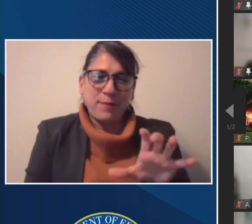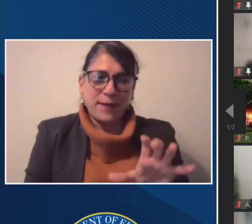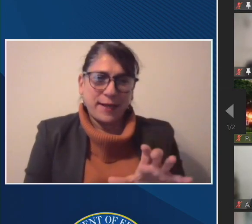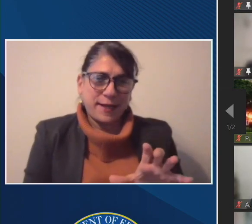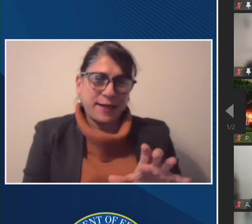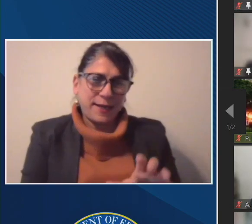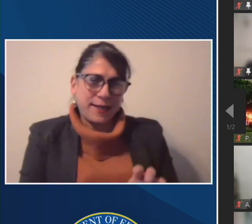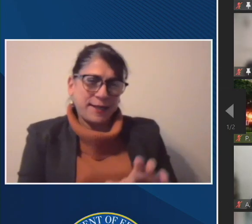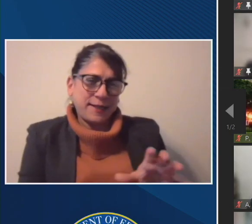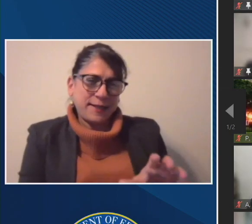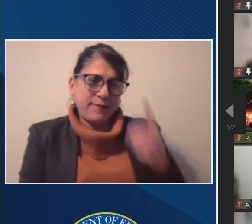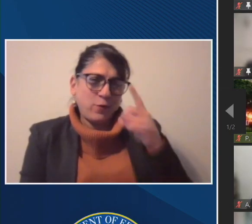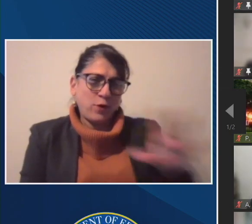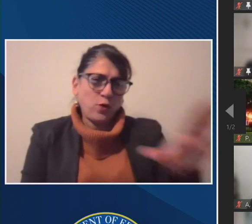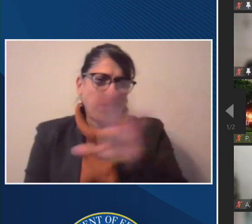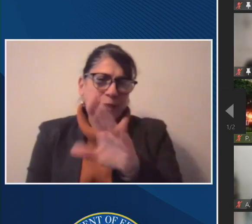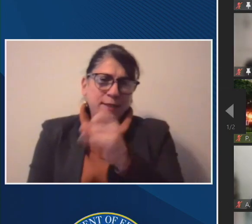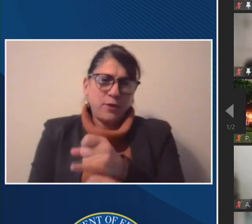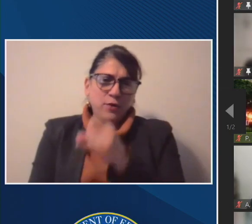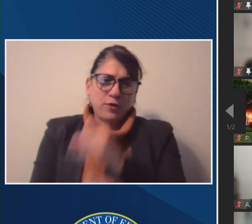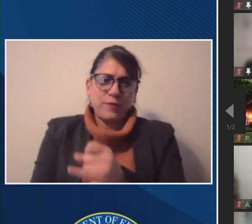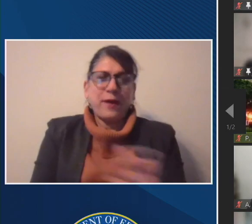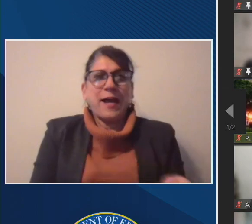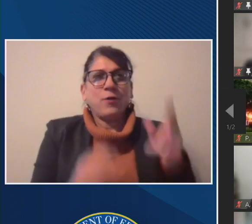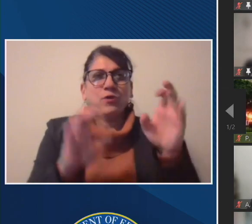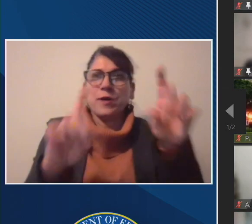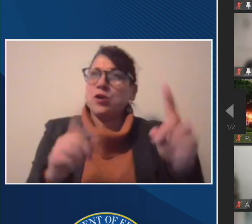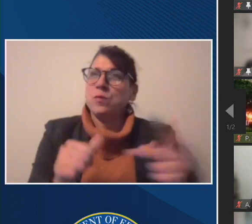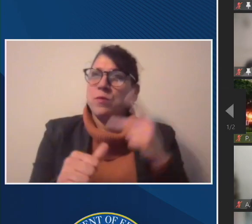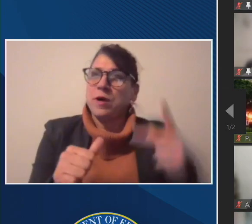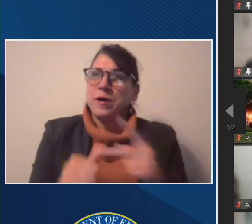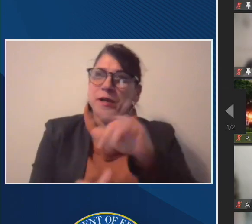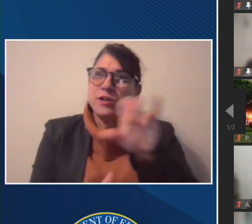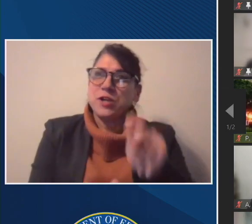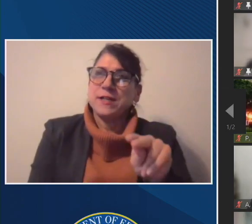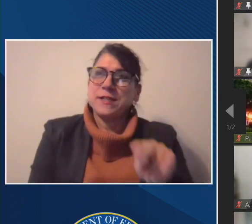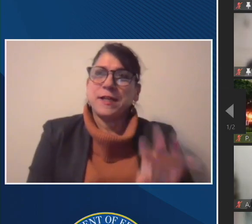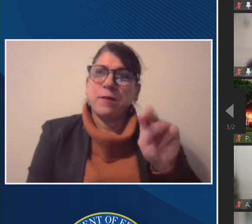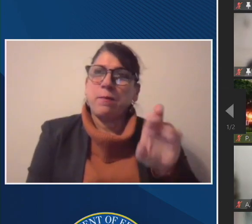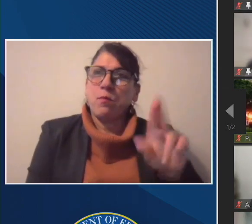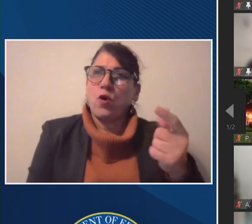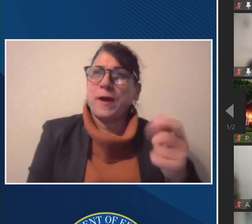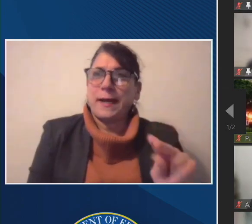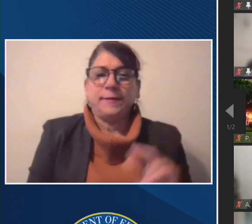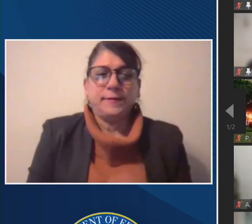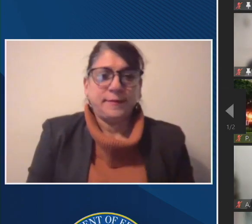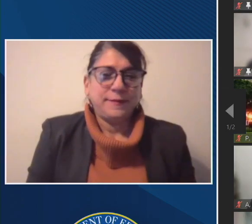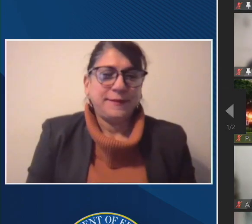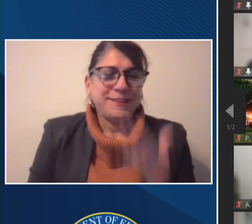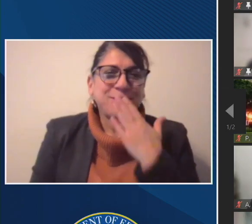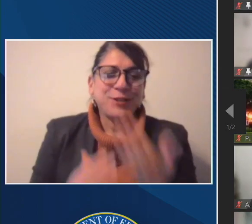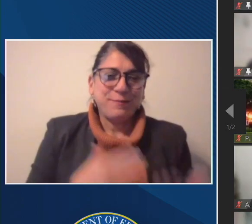education. Primary, Jason Lorgan. Good morning. My name is Jason Lorgan.